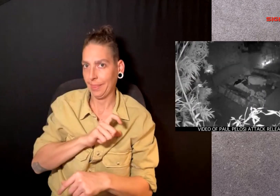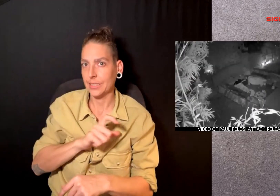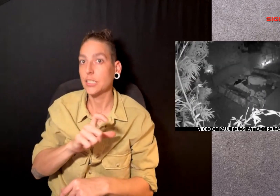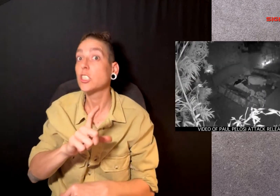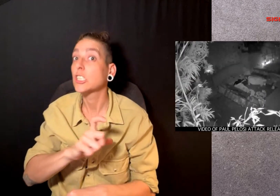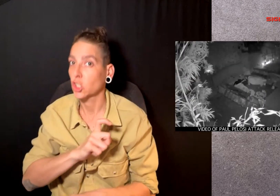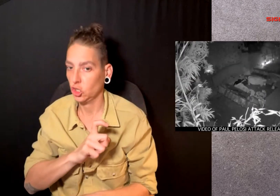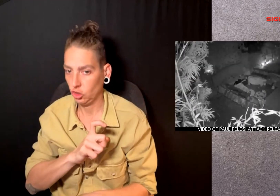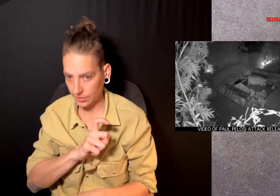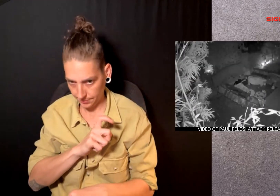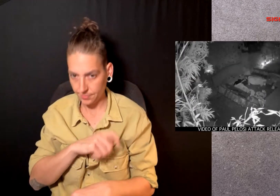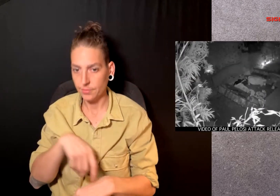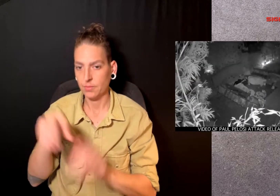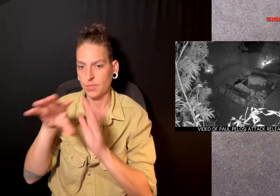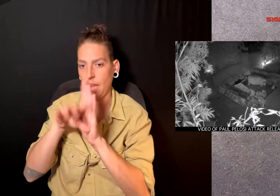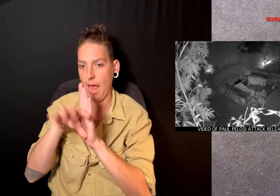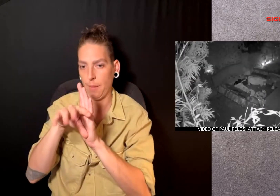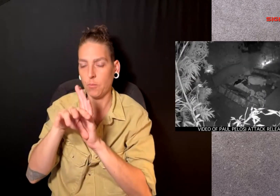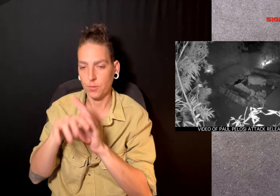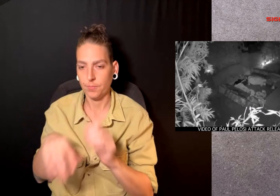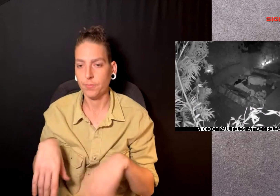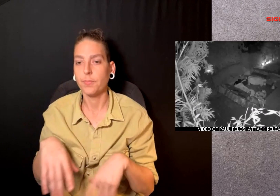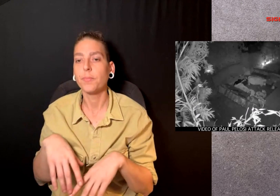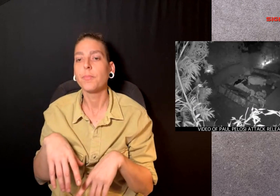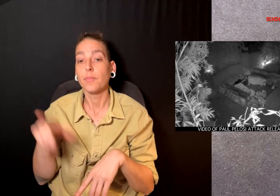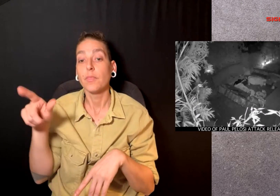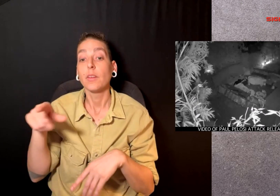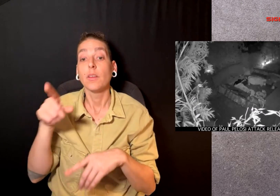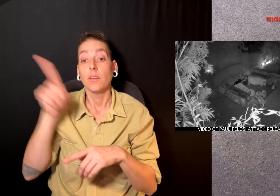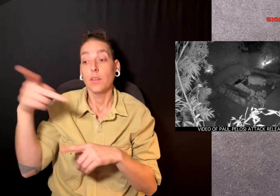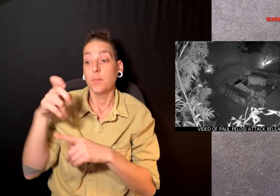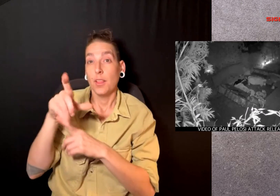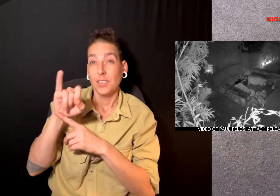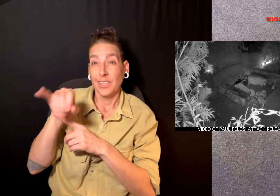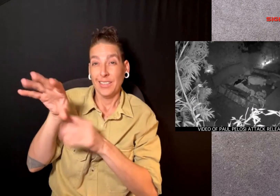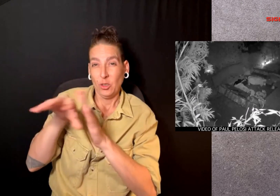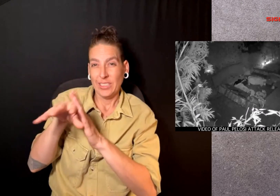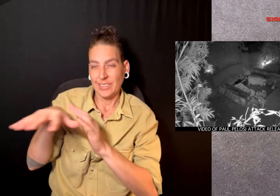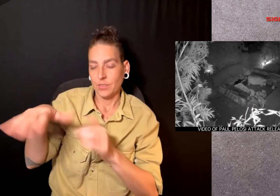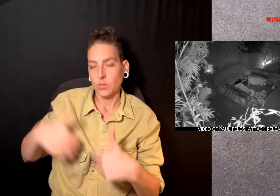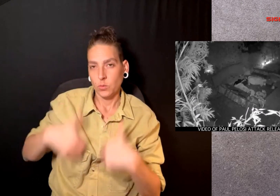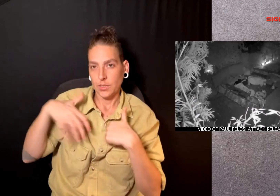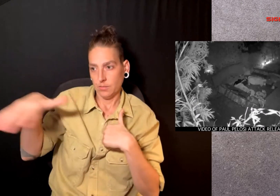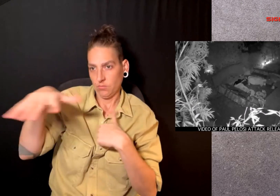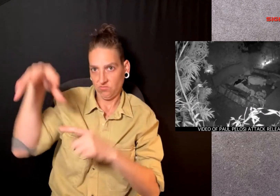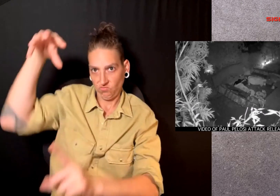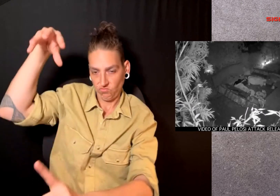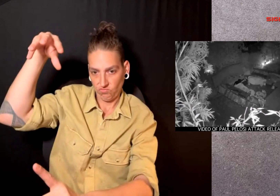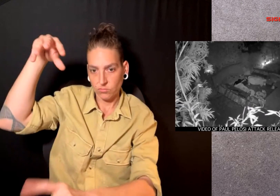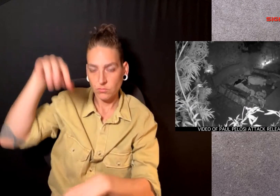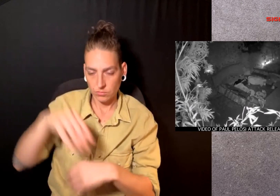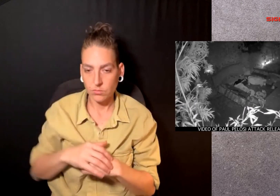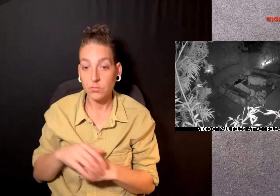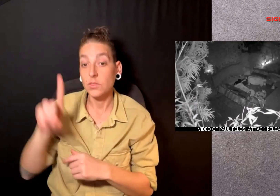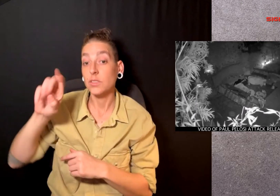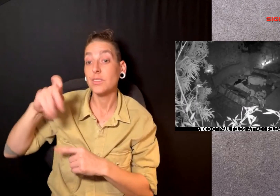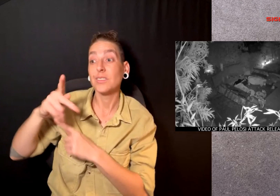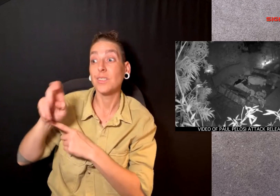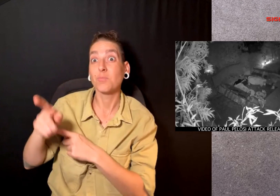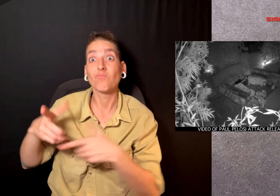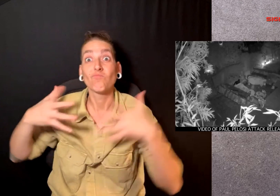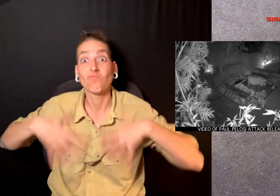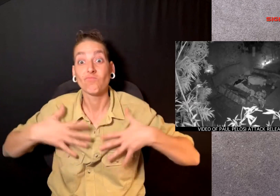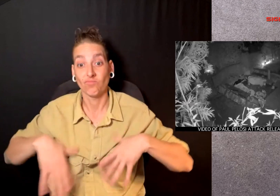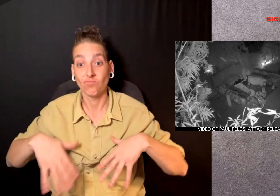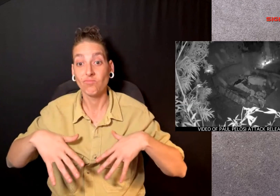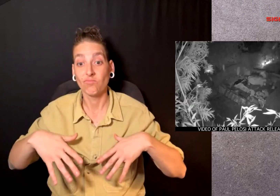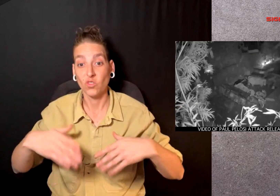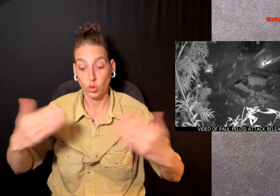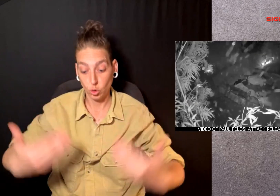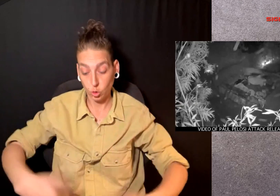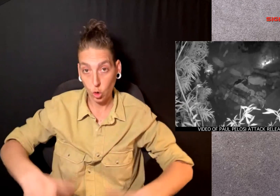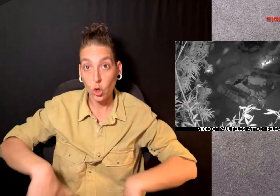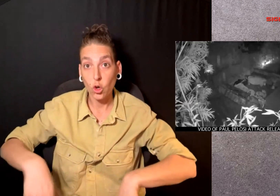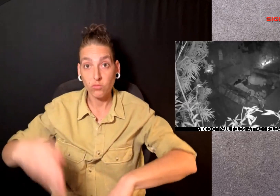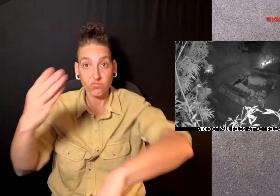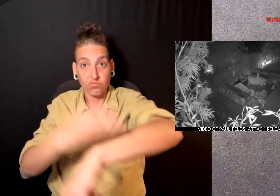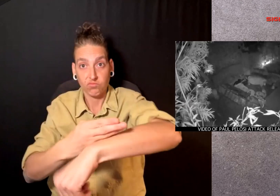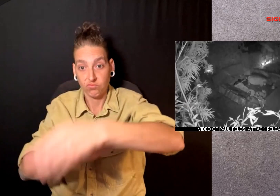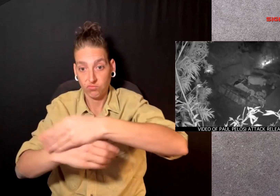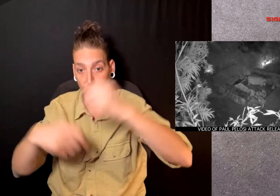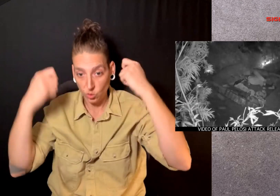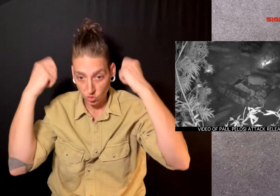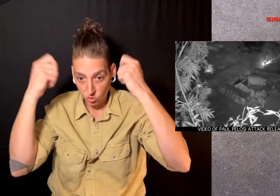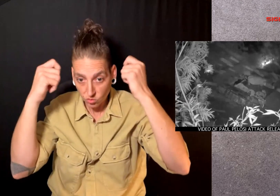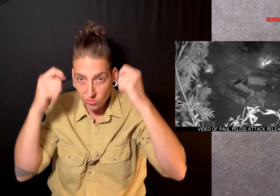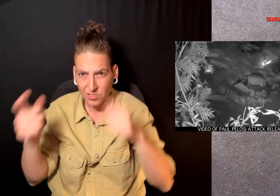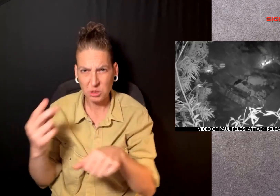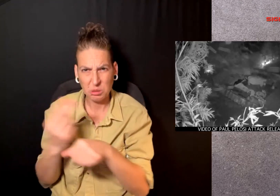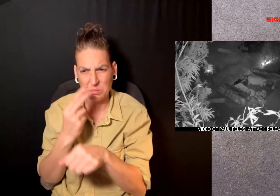police security camera at the Pelosi residence Depape is wearing shorts and a longsleeve hoodie